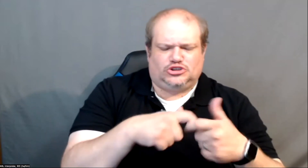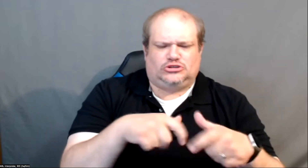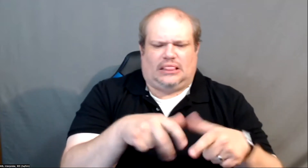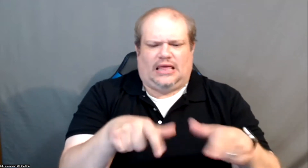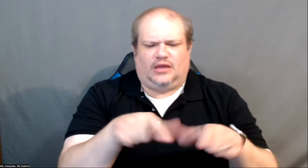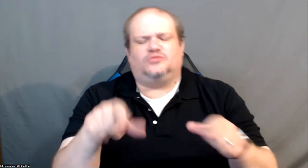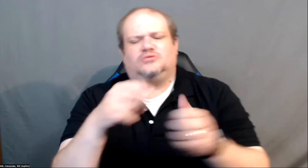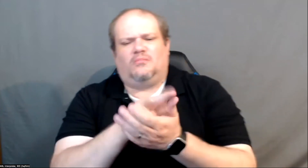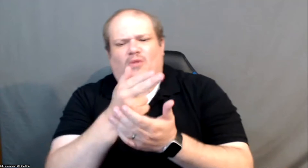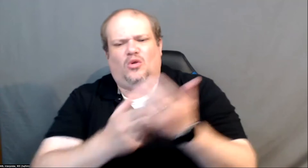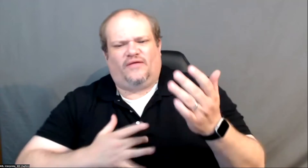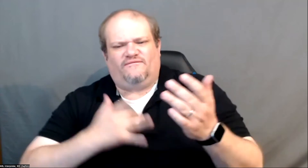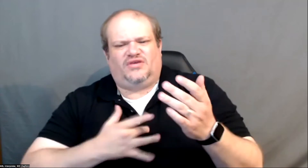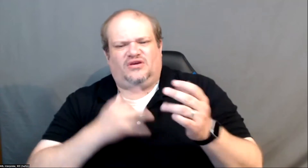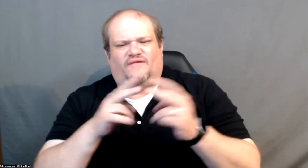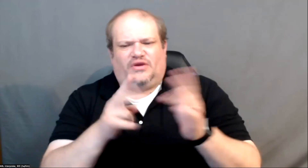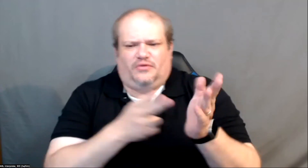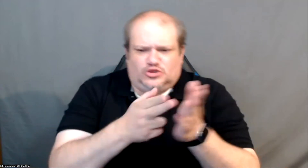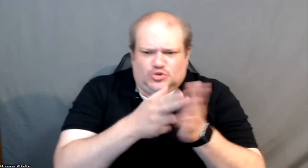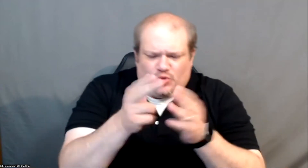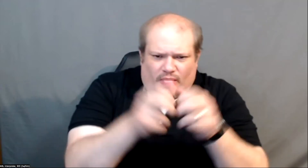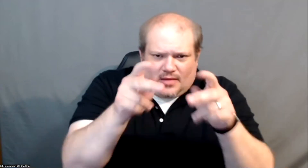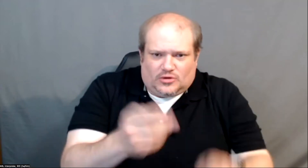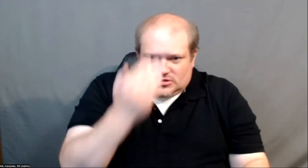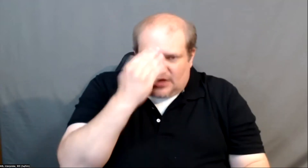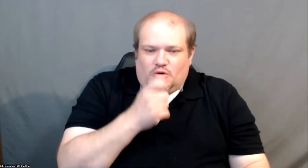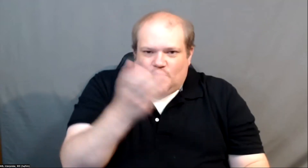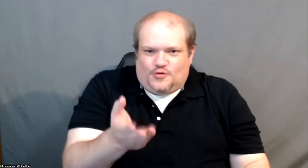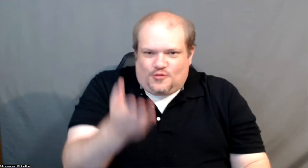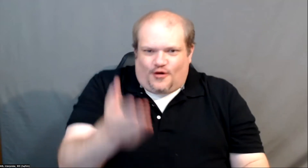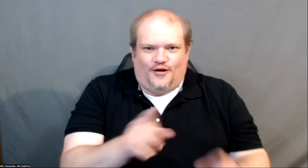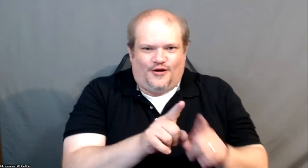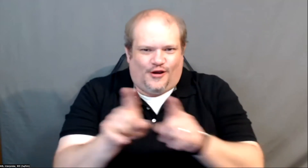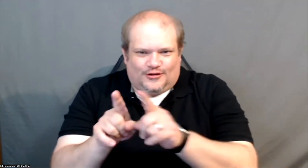feels like very true to the person that I know you are and also is like extremely accessible.